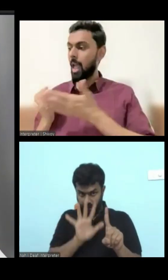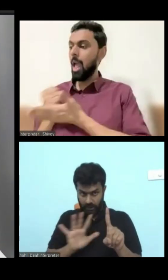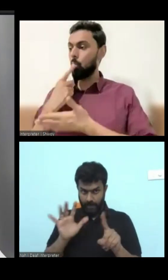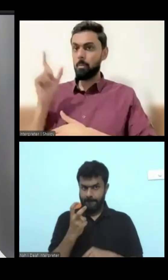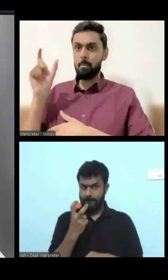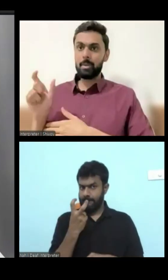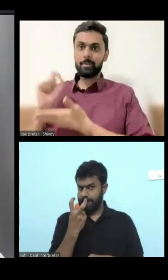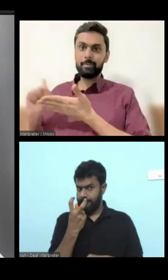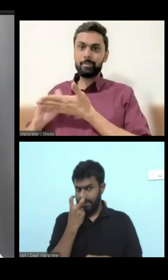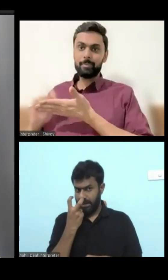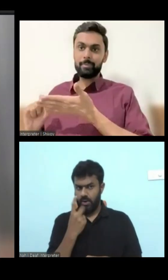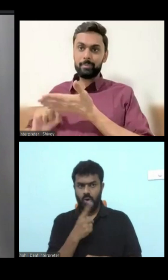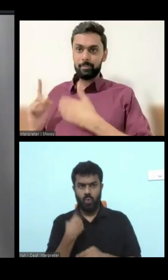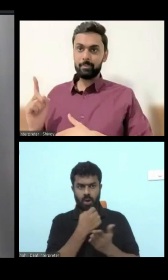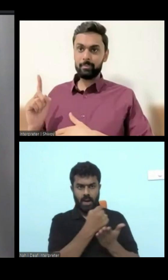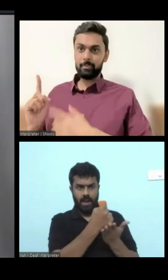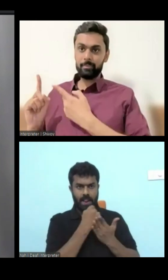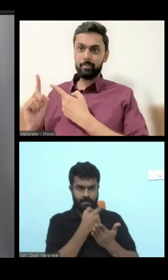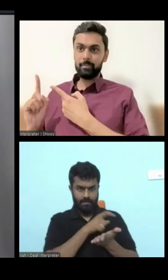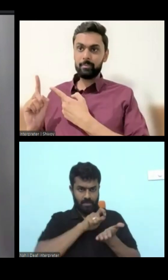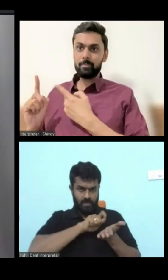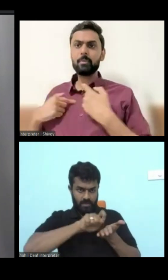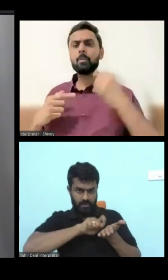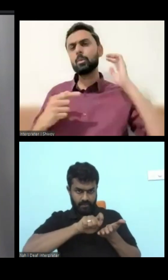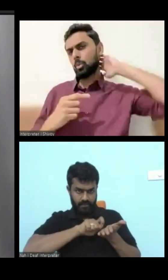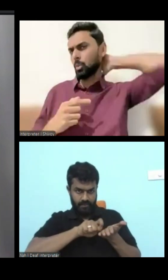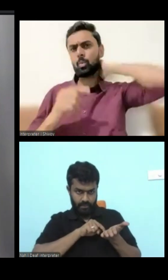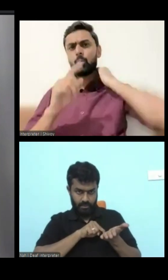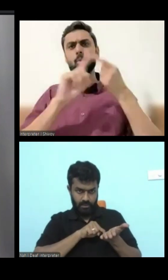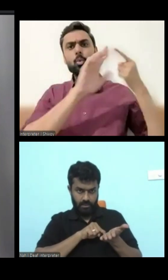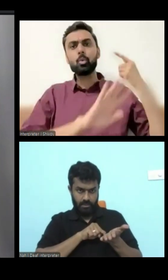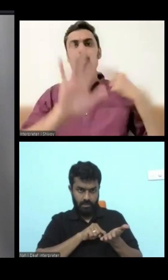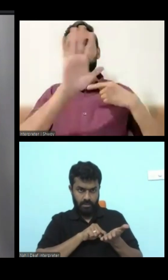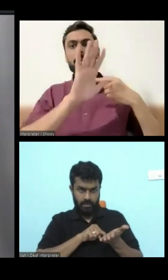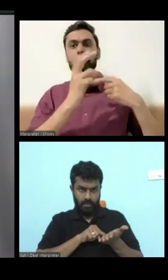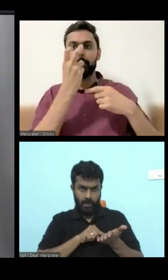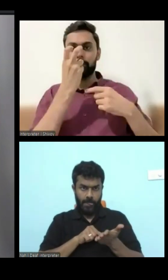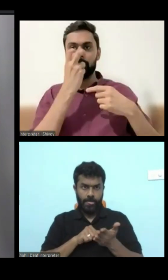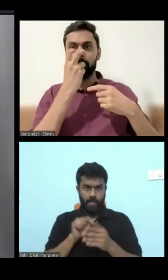Speaking to the European Blind Union, to speaking with some organisations that work for the visually